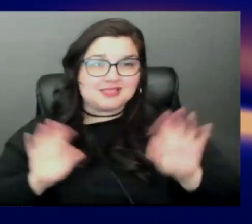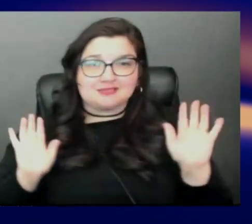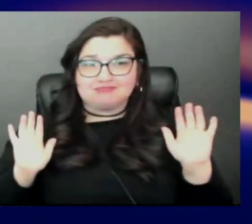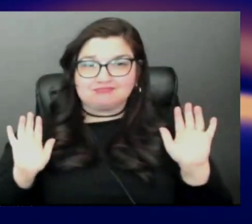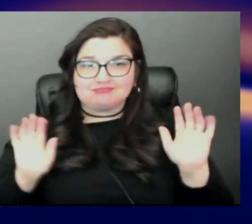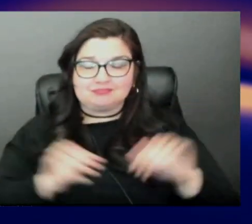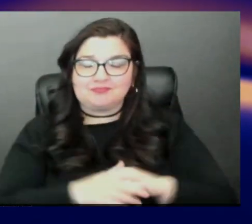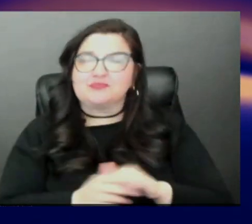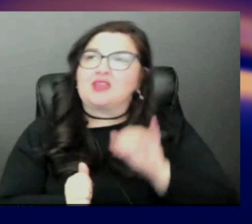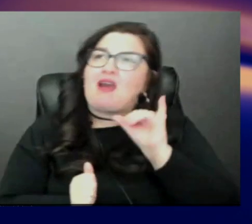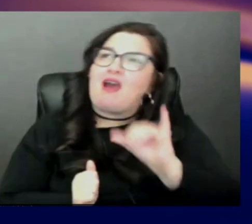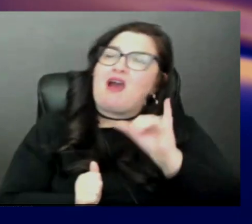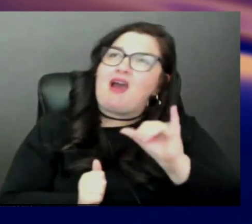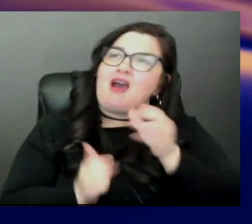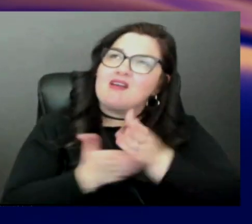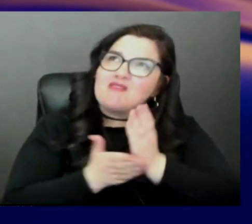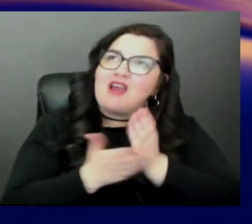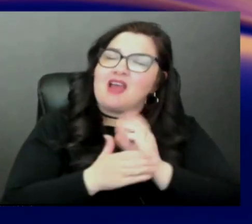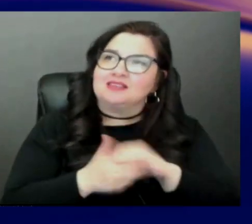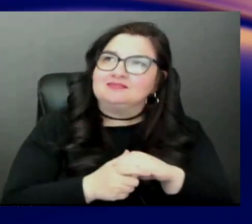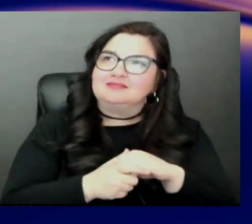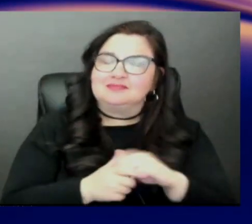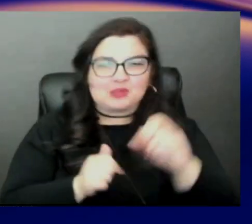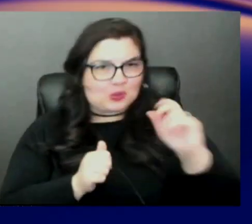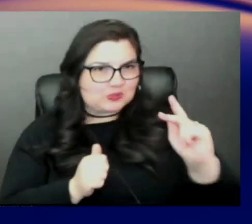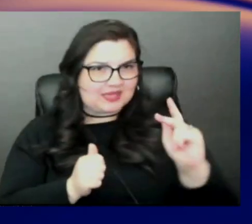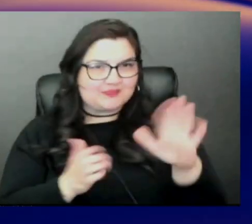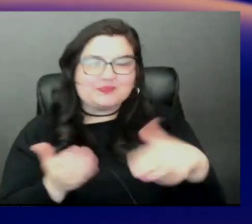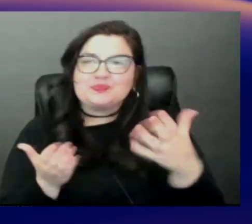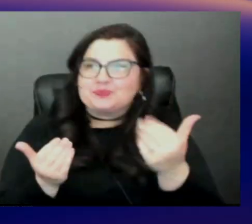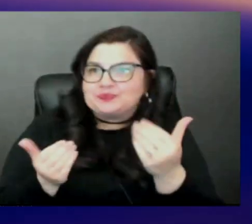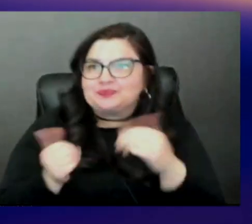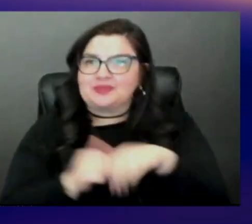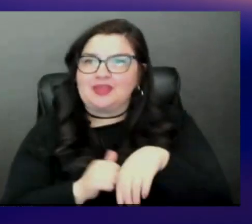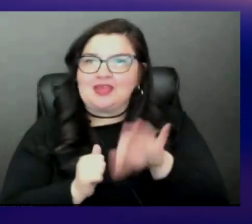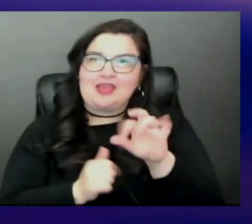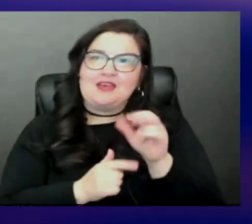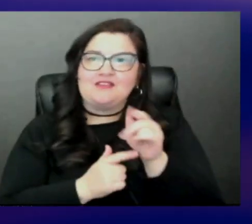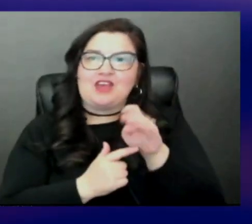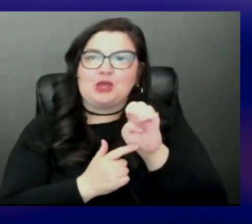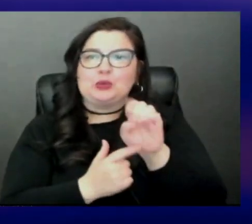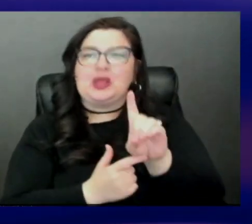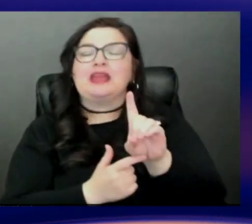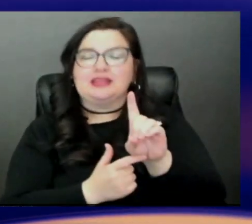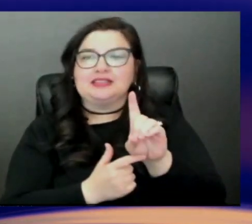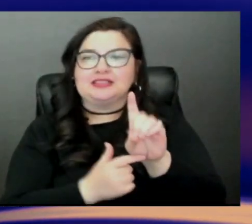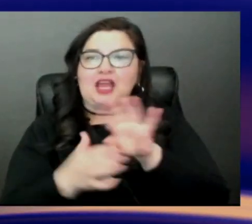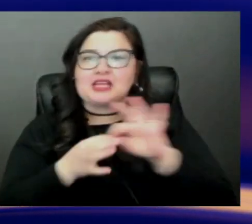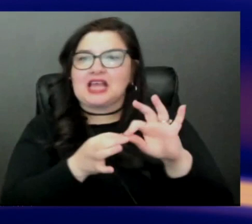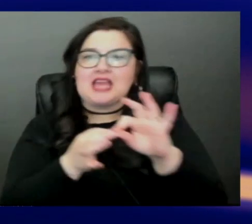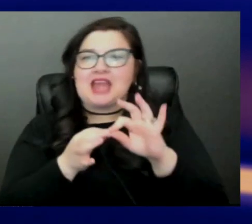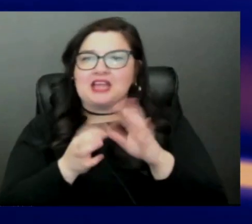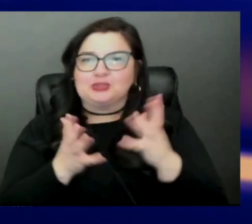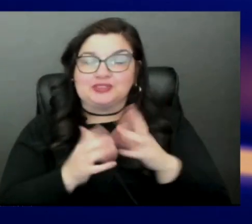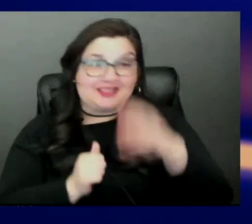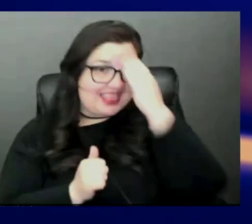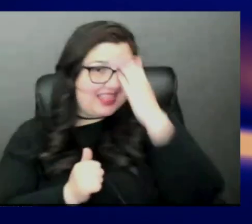All right. So talk to us about federated connectors. Absolutely. So today we're launching 10 new data connectors for Athena.